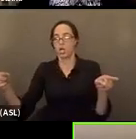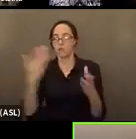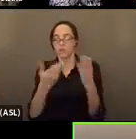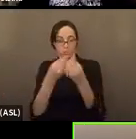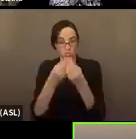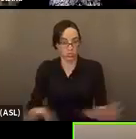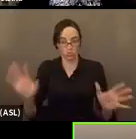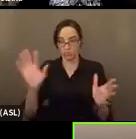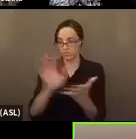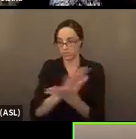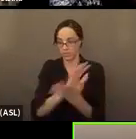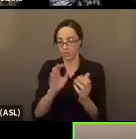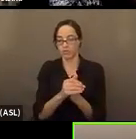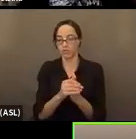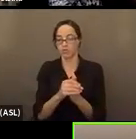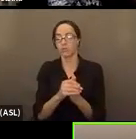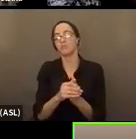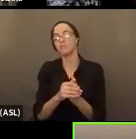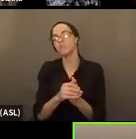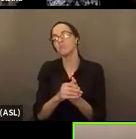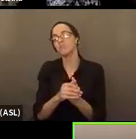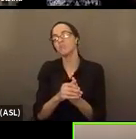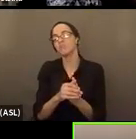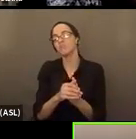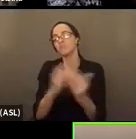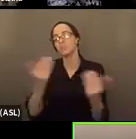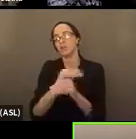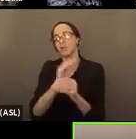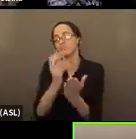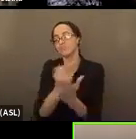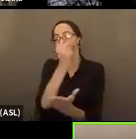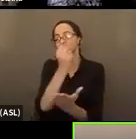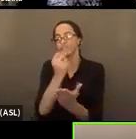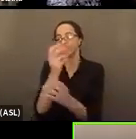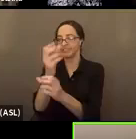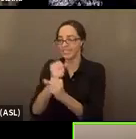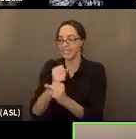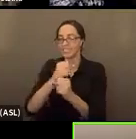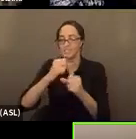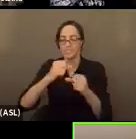the beds tonight put them in a line and take a few photos so you have them with you i will tell you